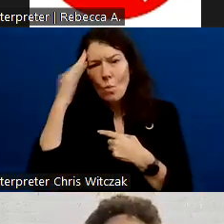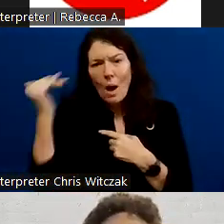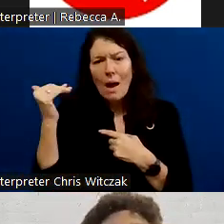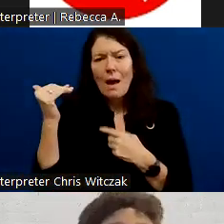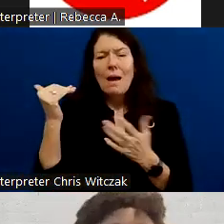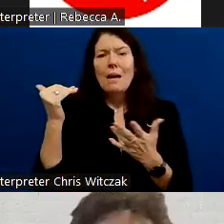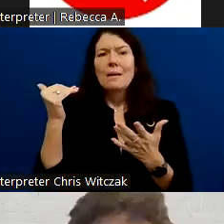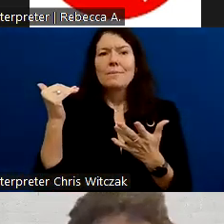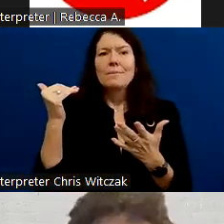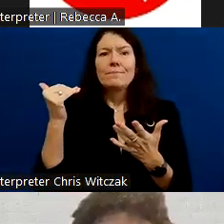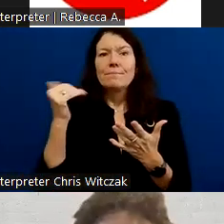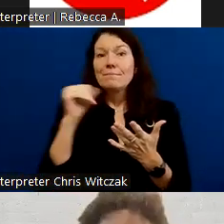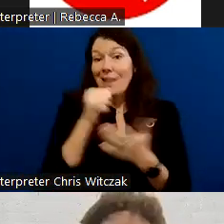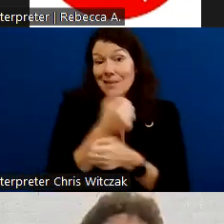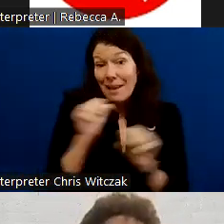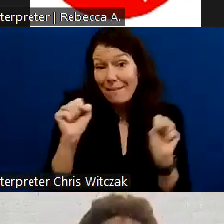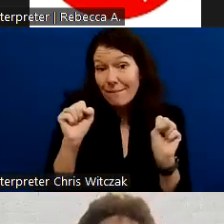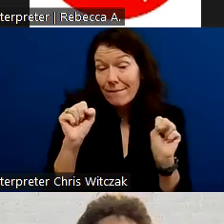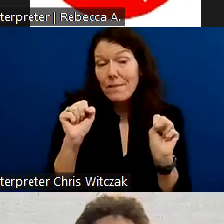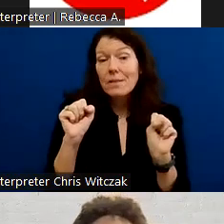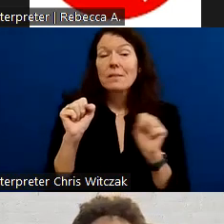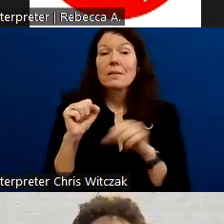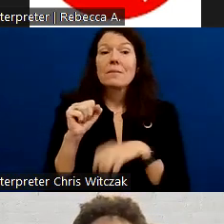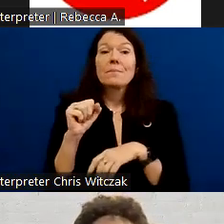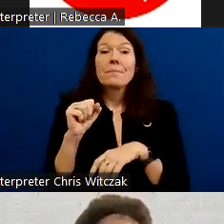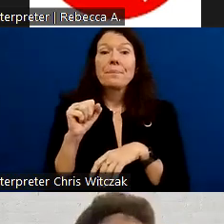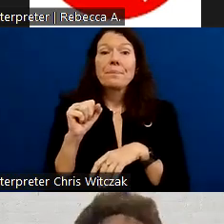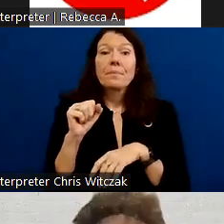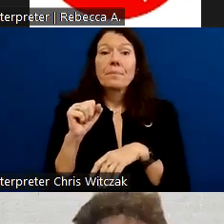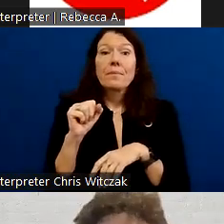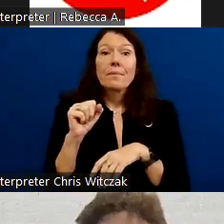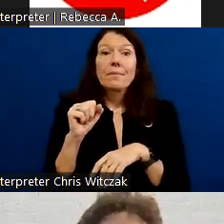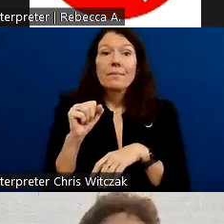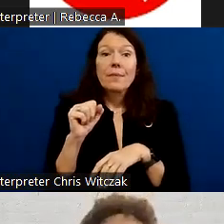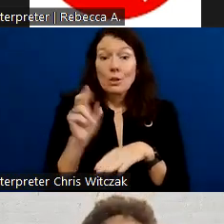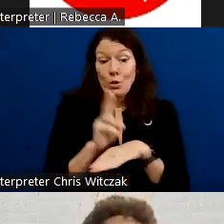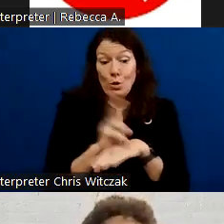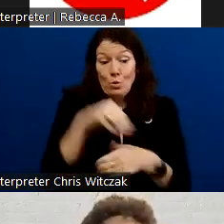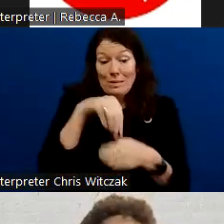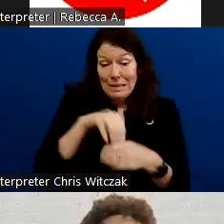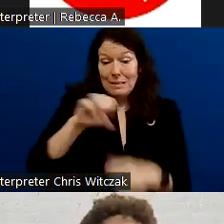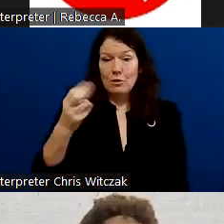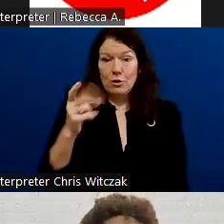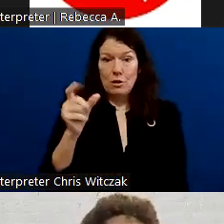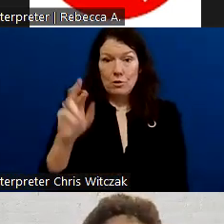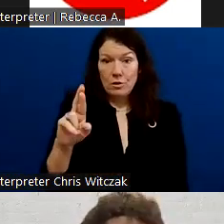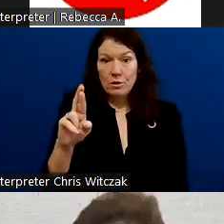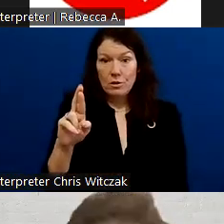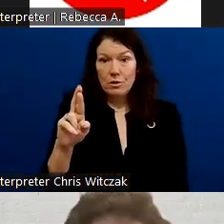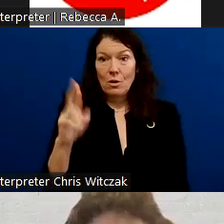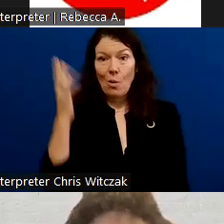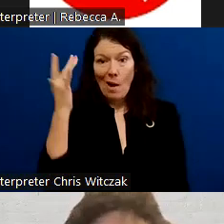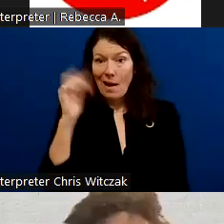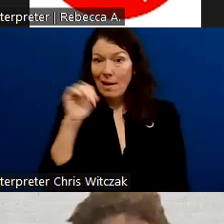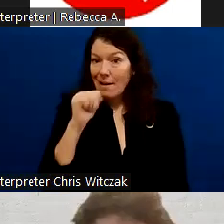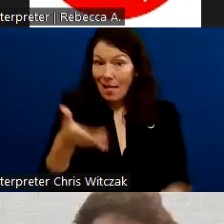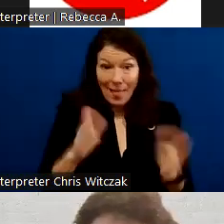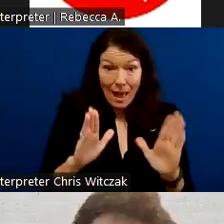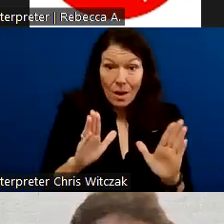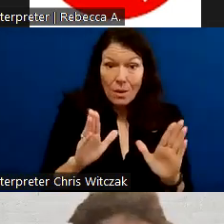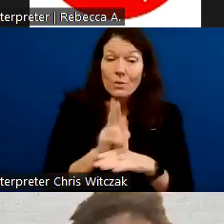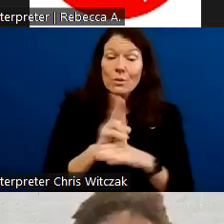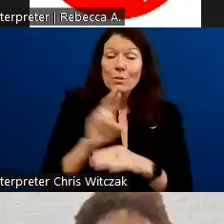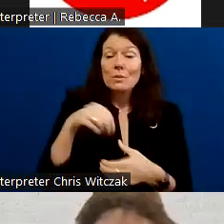it is unsafe to use uh on site, um why we can't use on-site, so you know, just talking